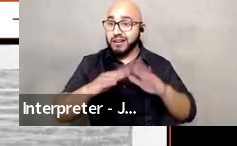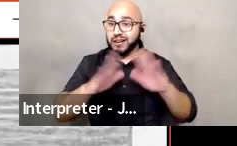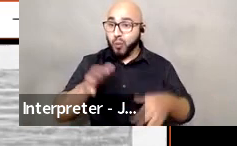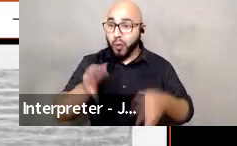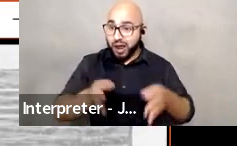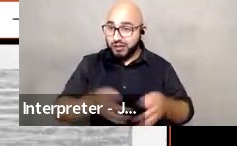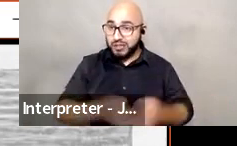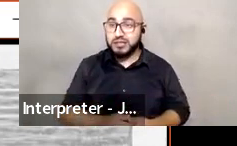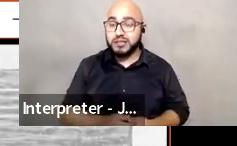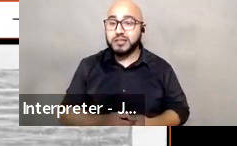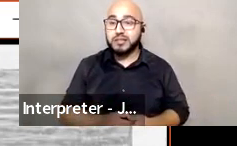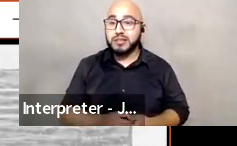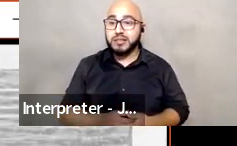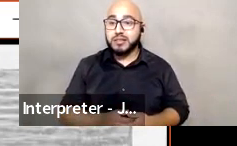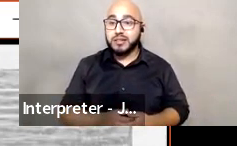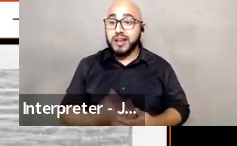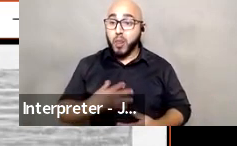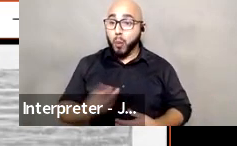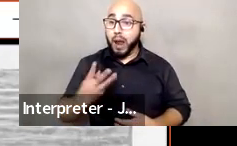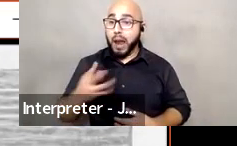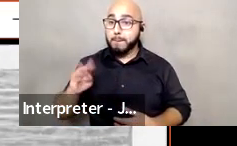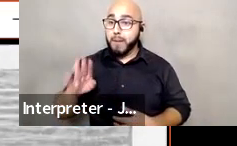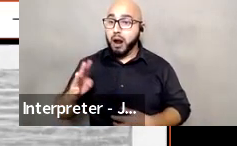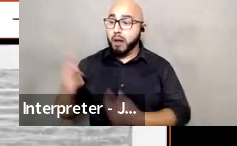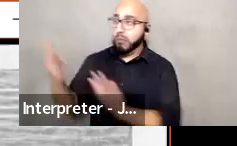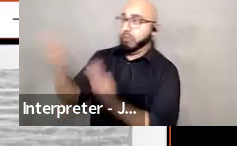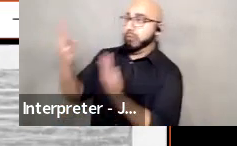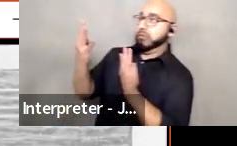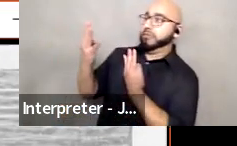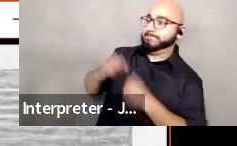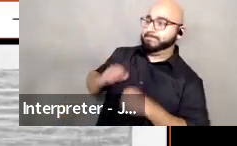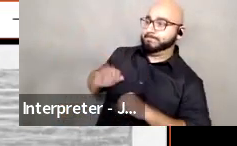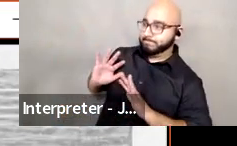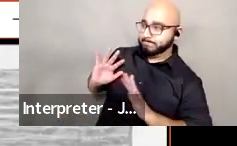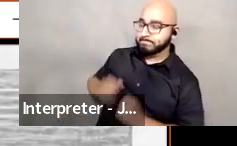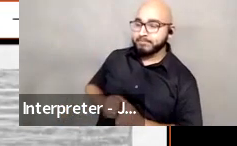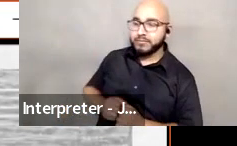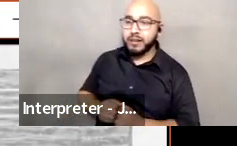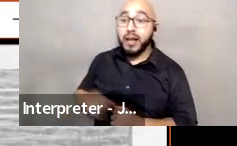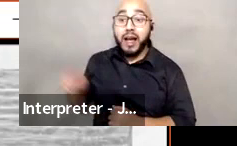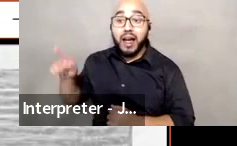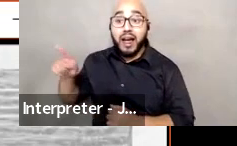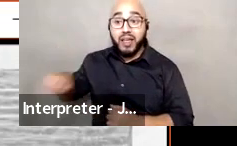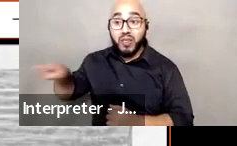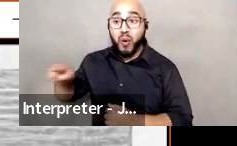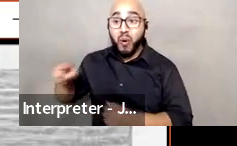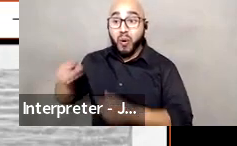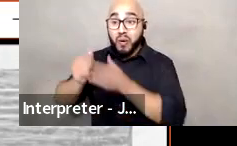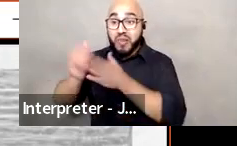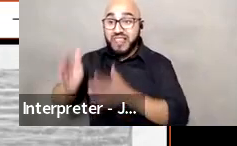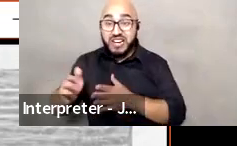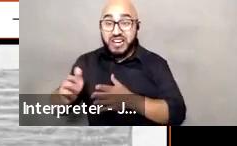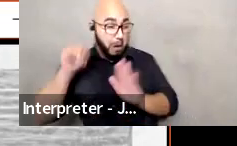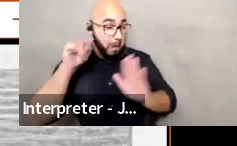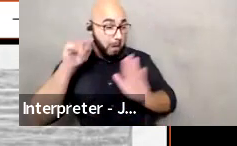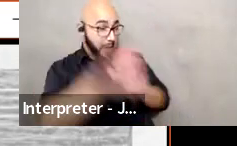White mob. Outside, and the leaders of that. White mob proceeded to. Murder every. Single one of them.